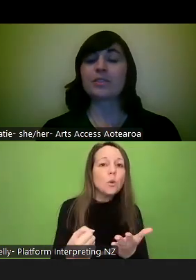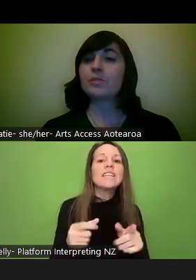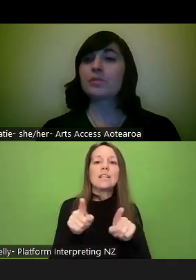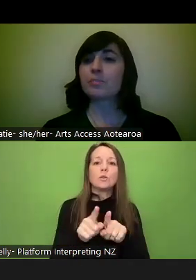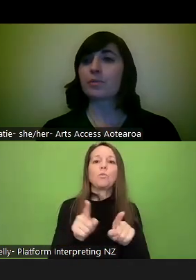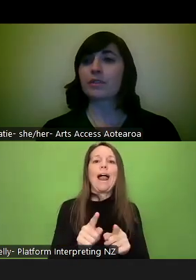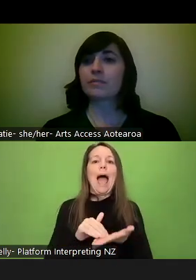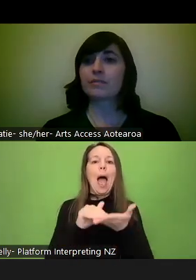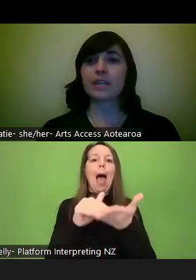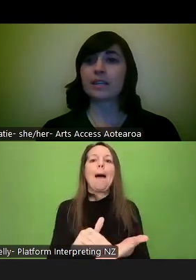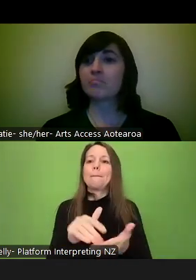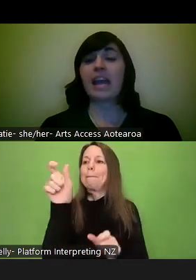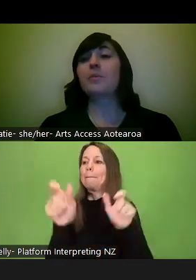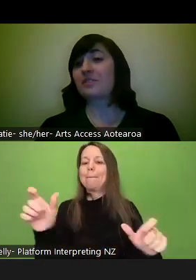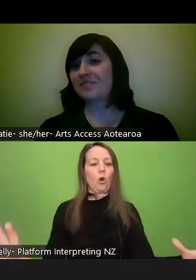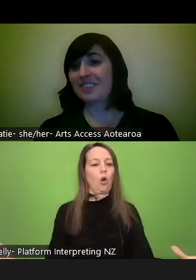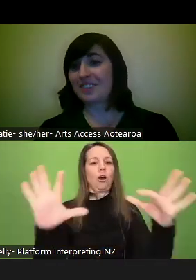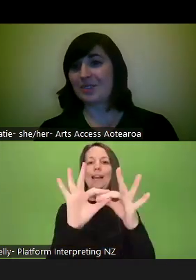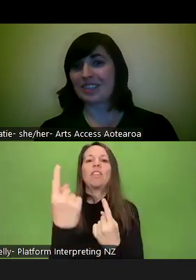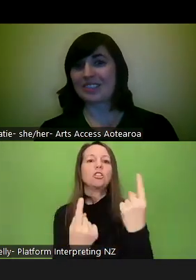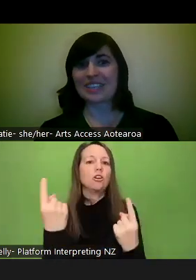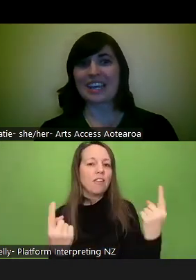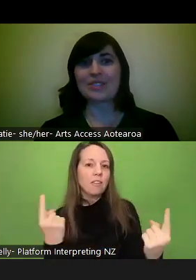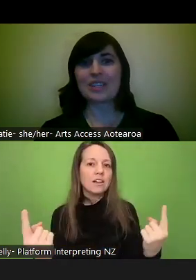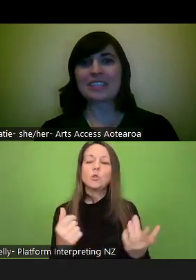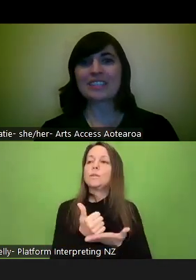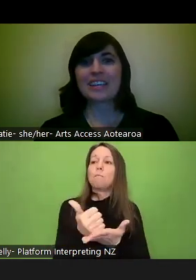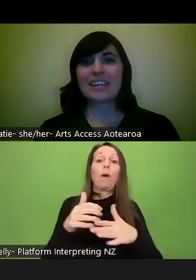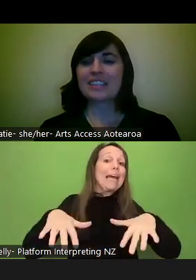To support, anyone who's wanting to engage with us.